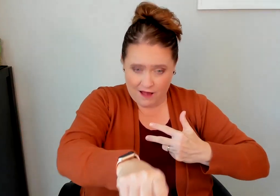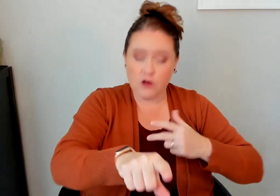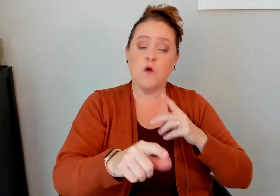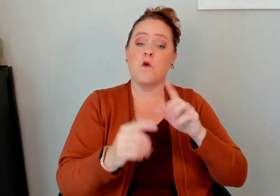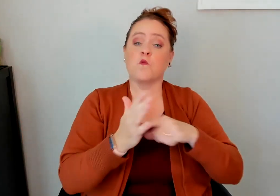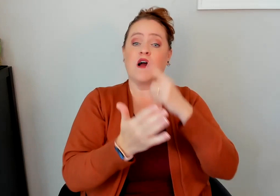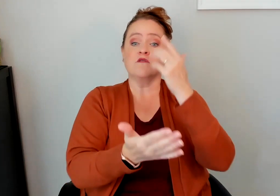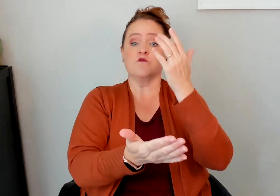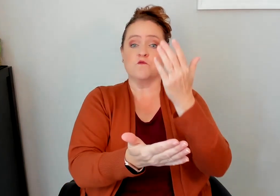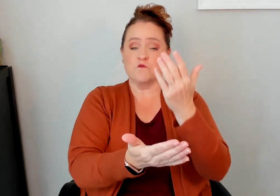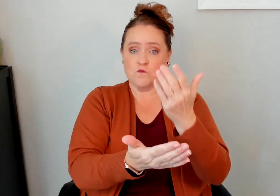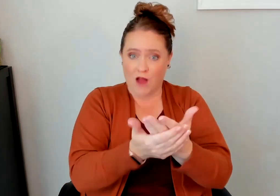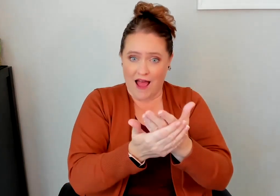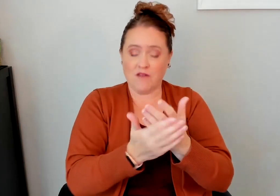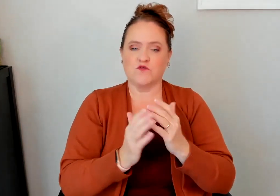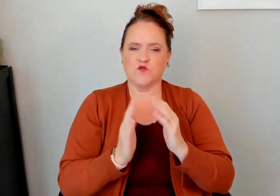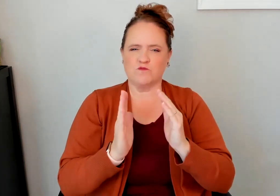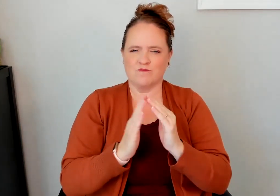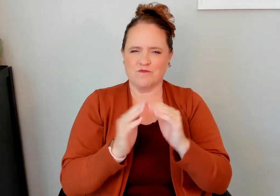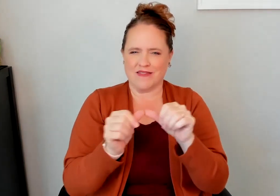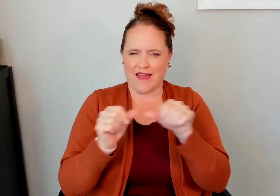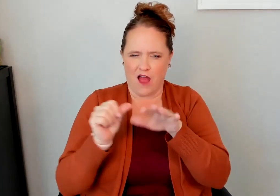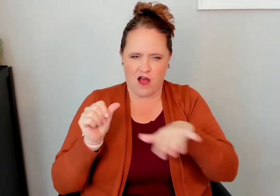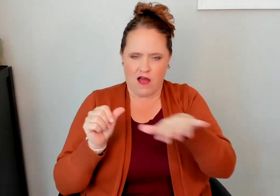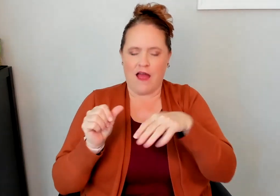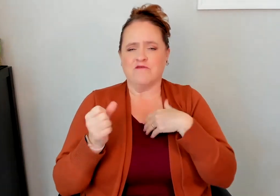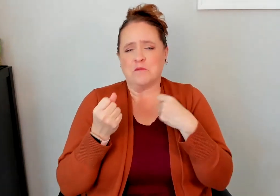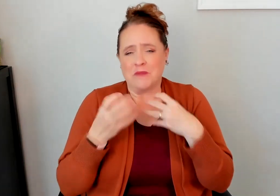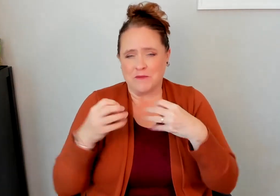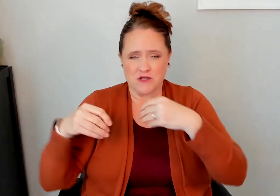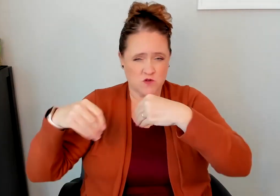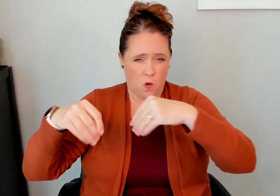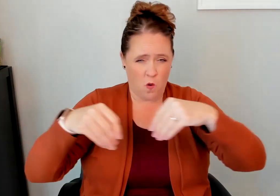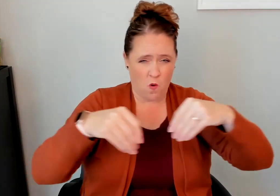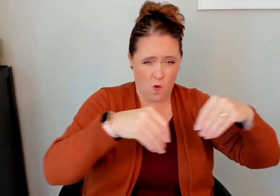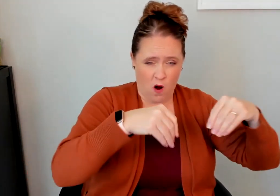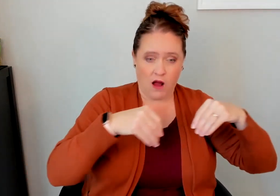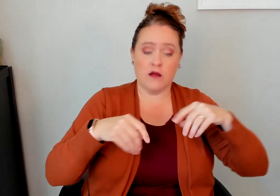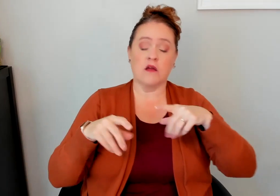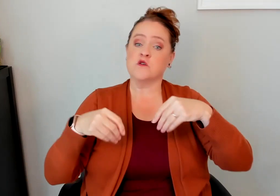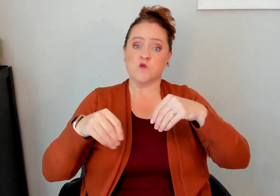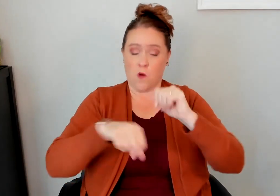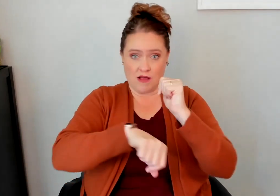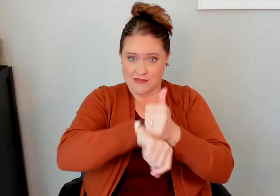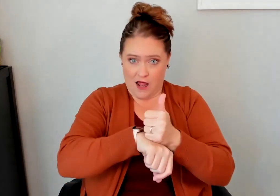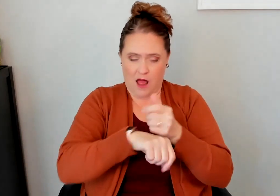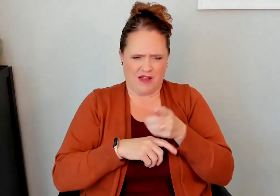once you're off the pier, you arrive in a shopping area and those shops are designed